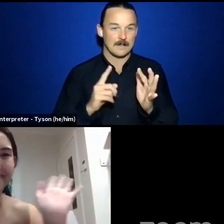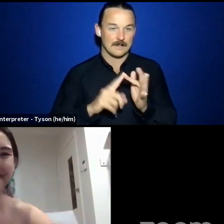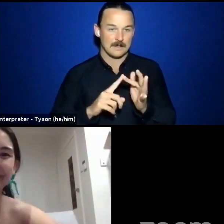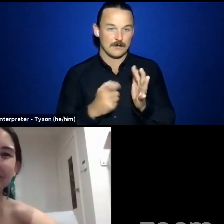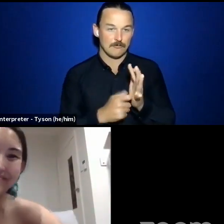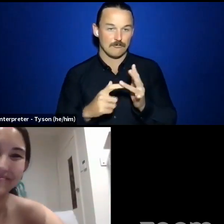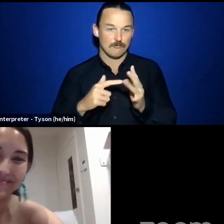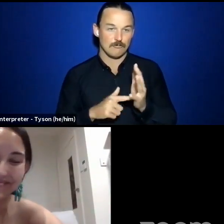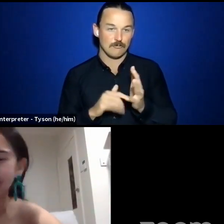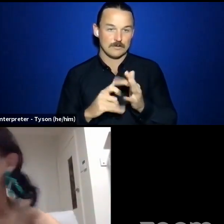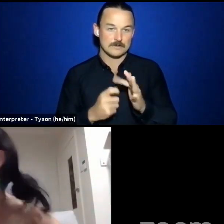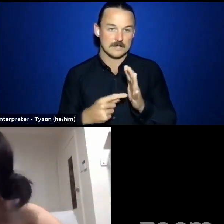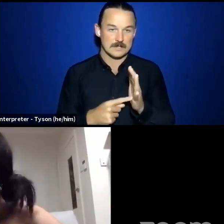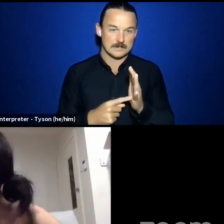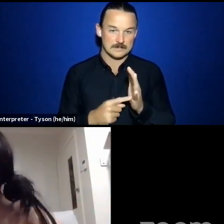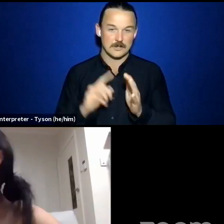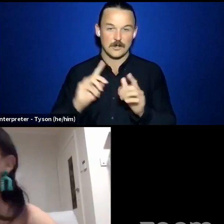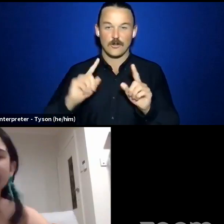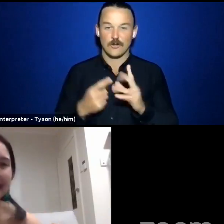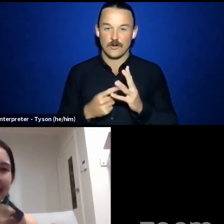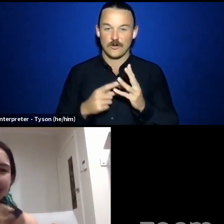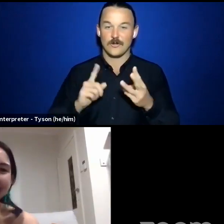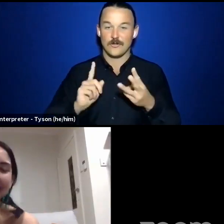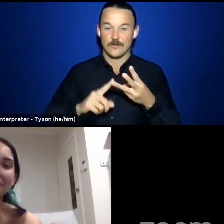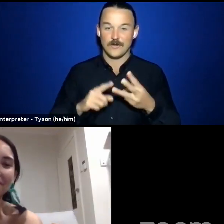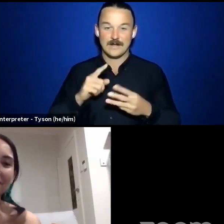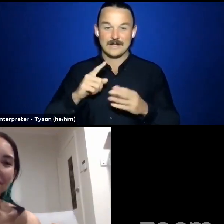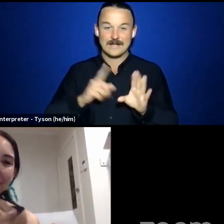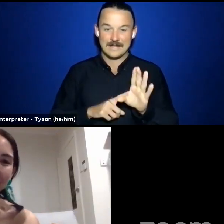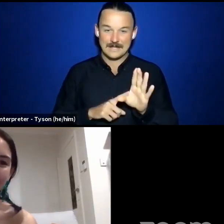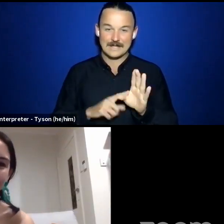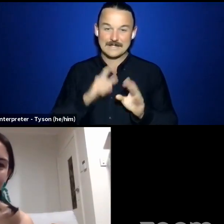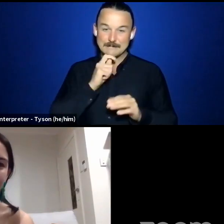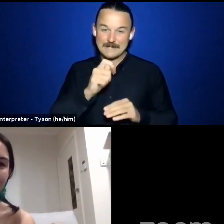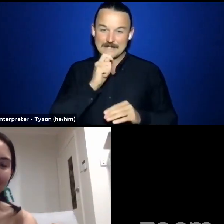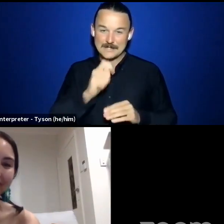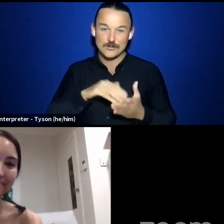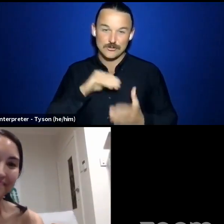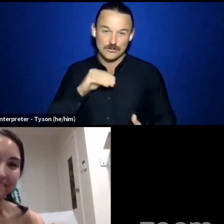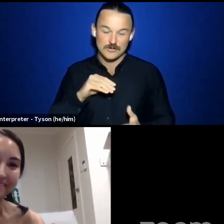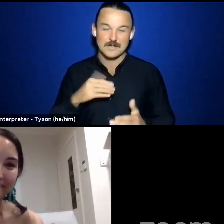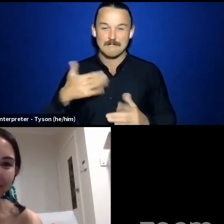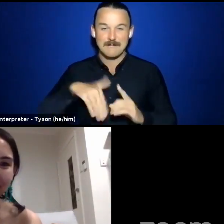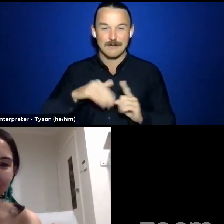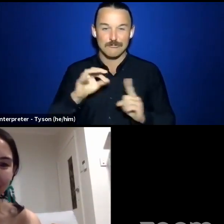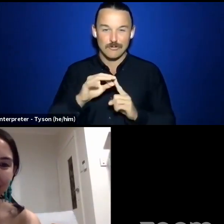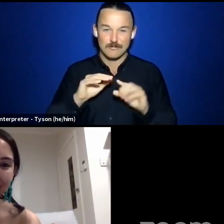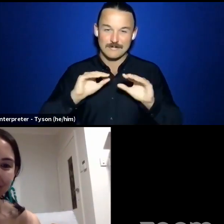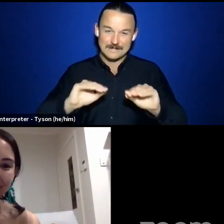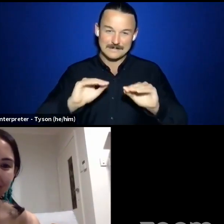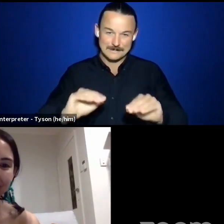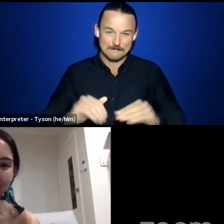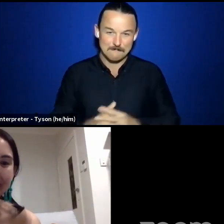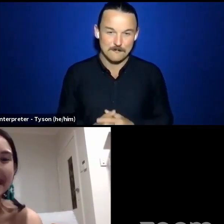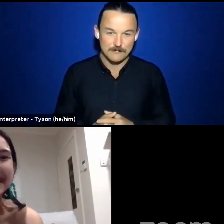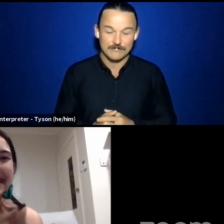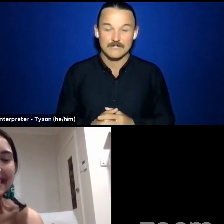p, Isabelle she heard p, Isabelle she her is a third year speech pathology student. and this and disability support worker with it disability support worker with a background in primary. educate